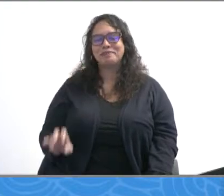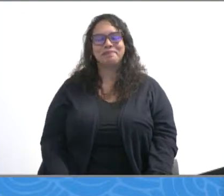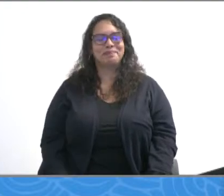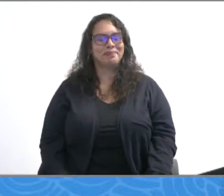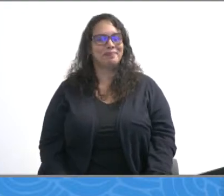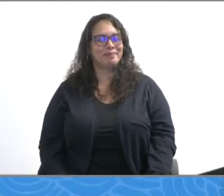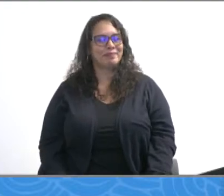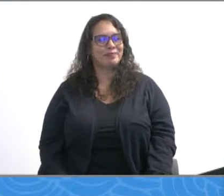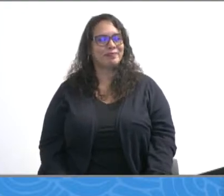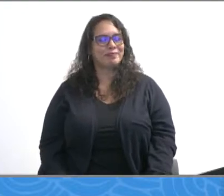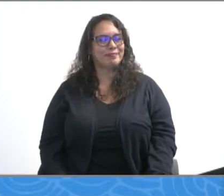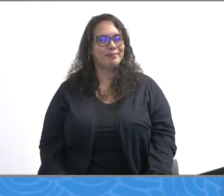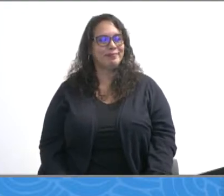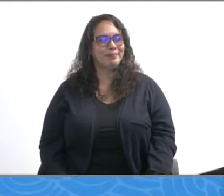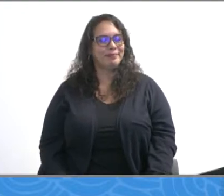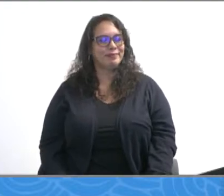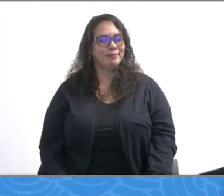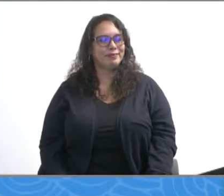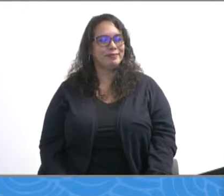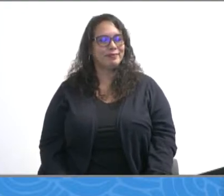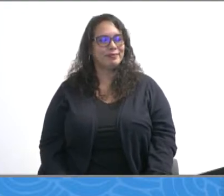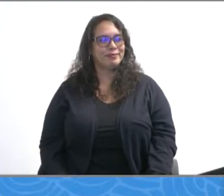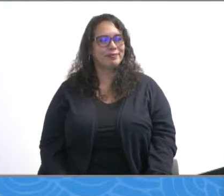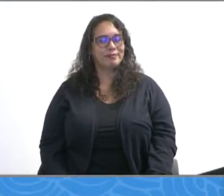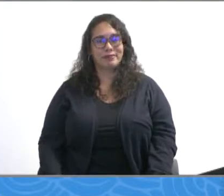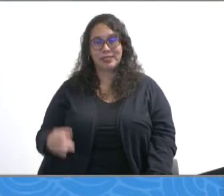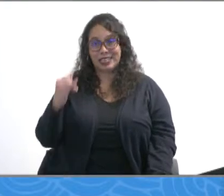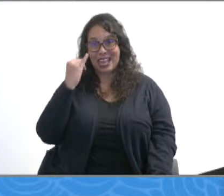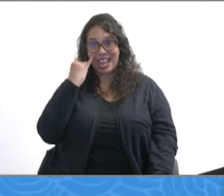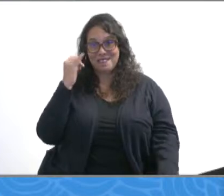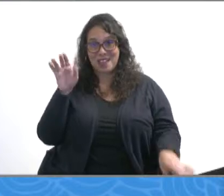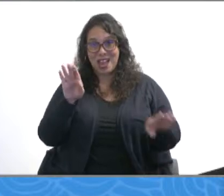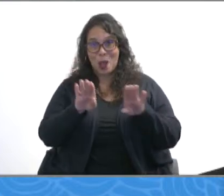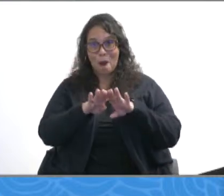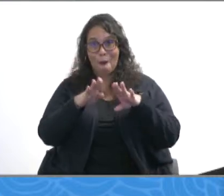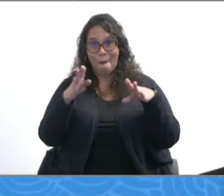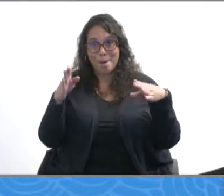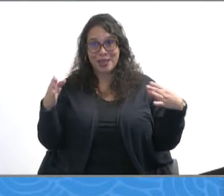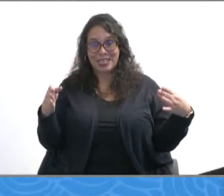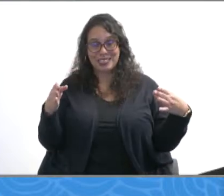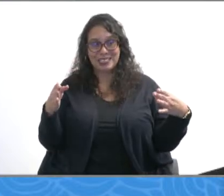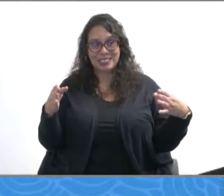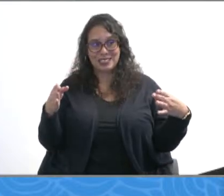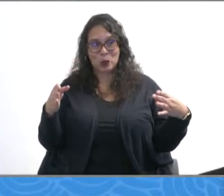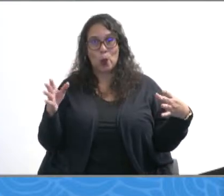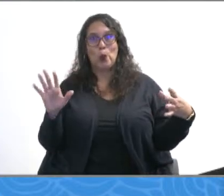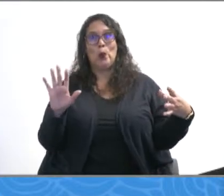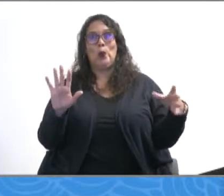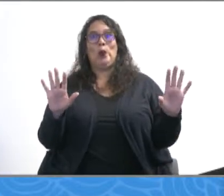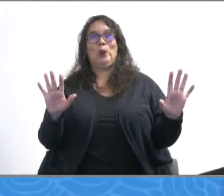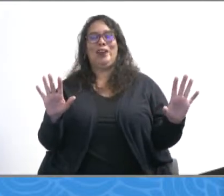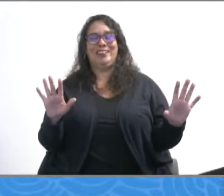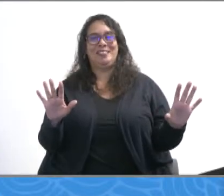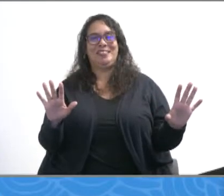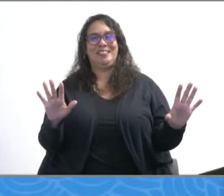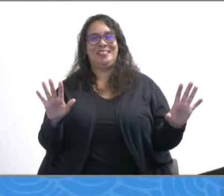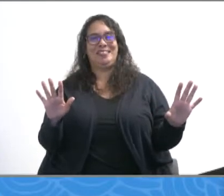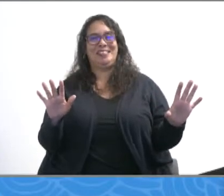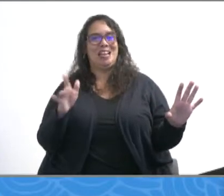Okay, so I open this. This is what I said at your are heartstrings here.